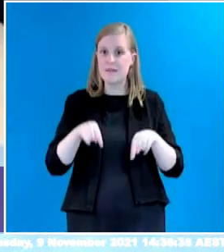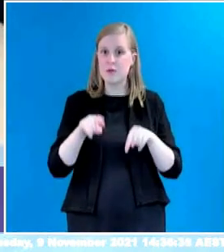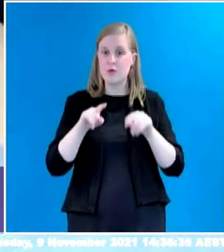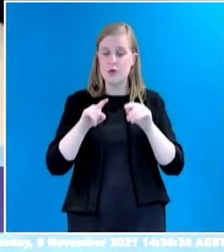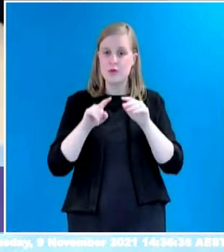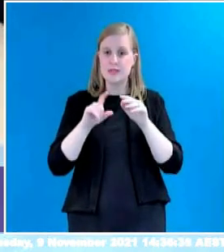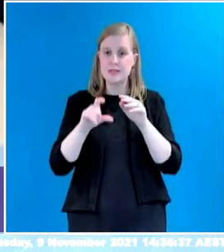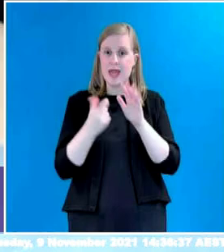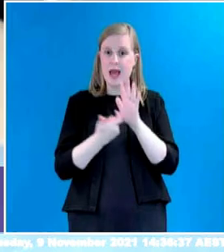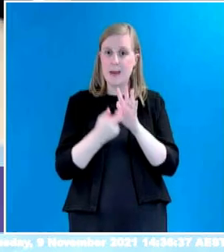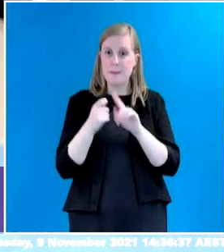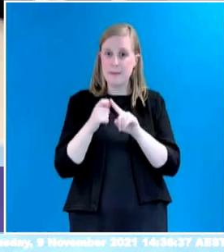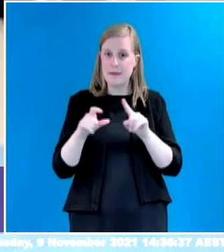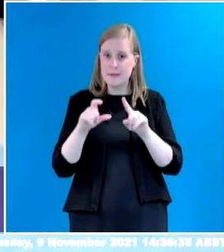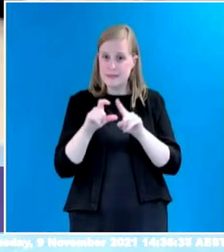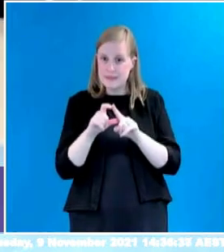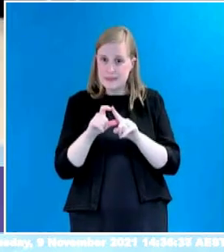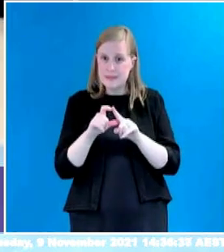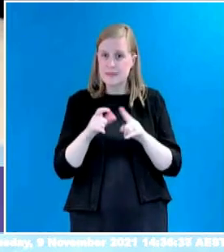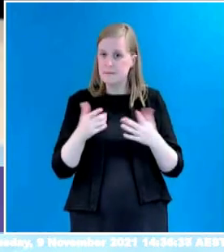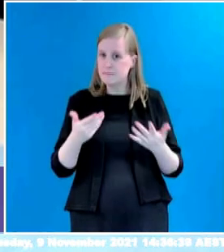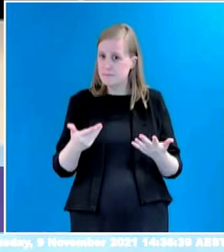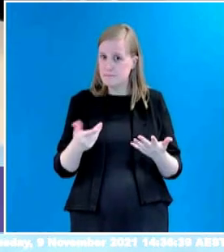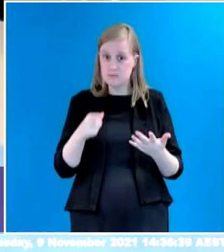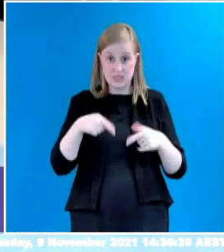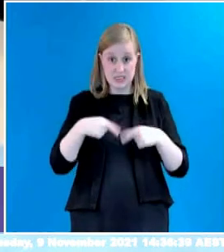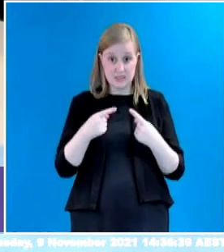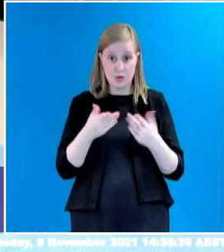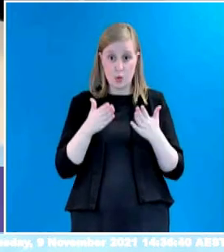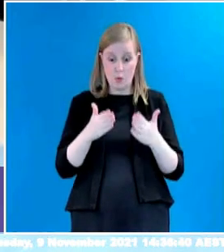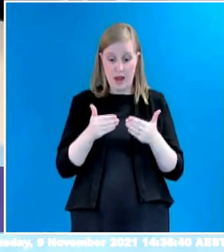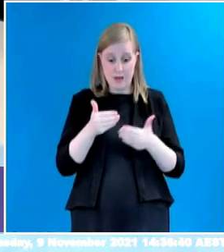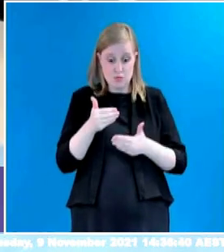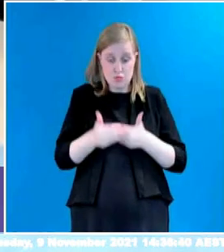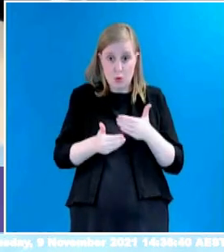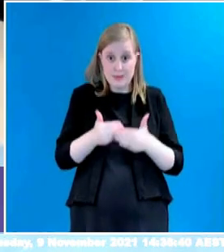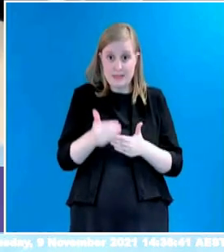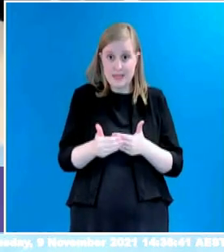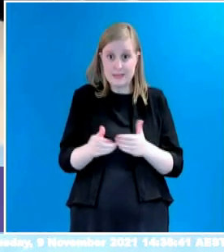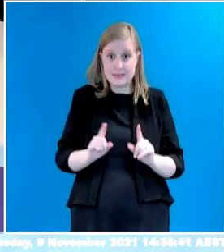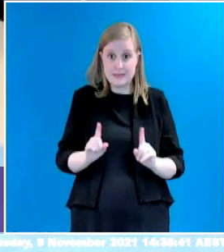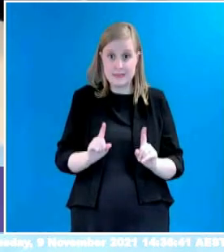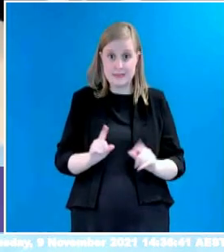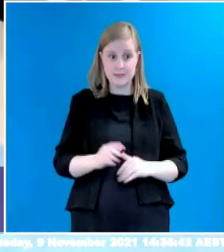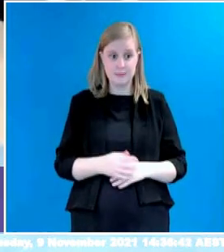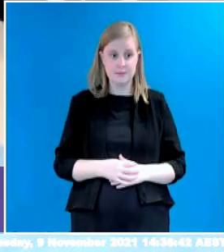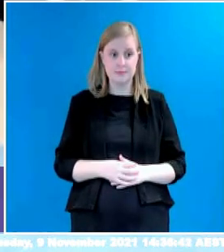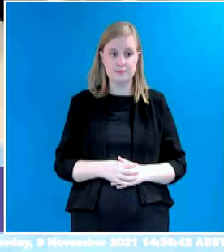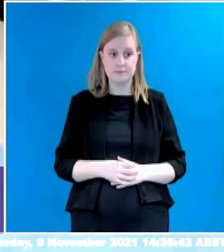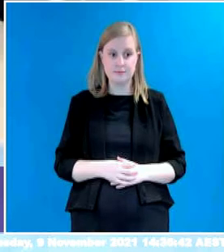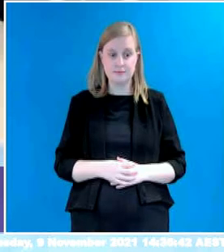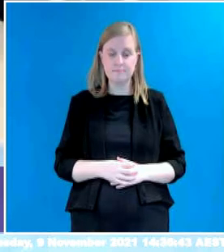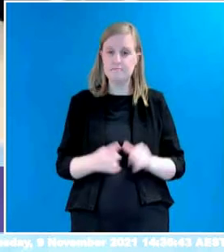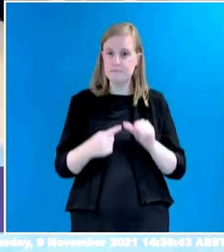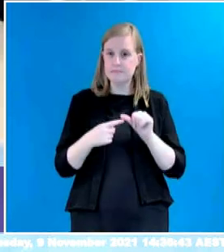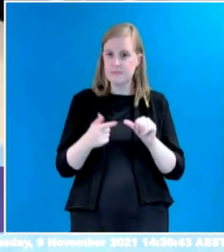setting or is it a bit more nuanced than that? With the greatest of respect, I understand what you are saying about the RDA.